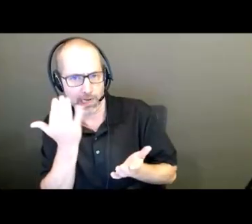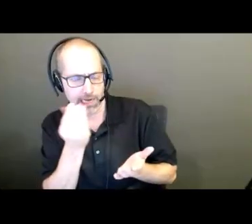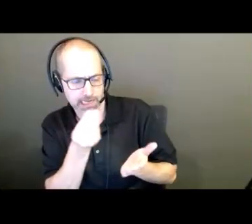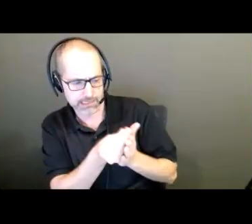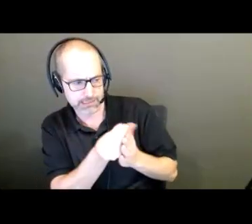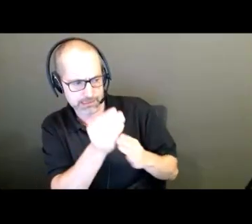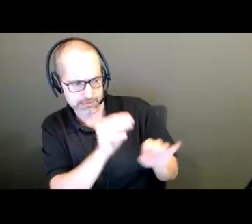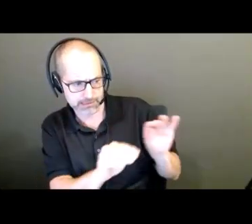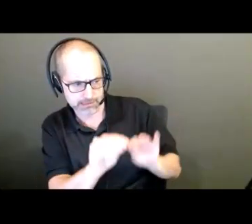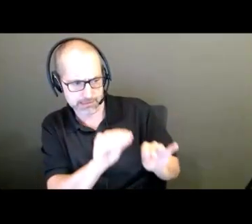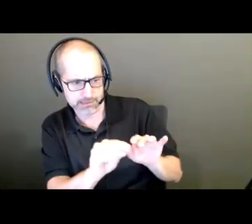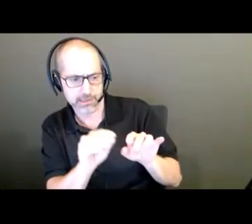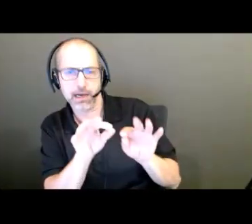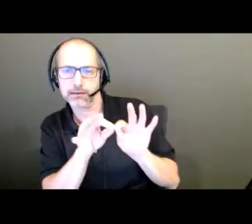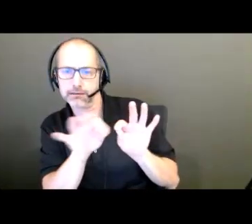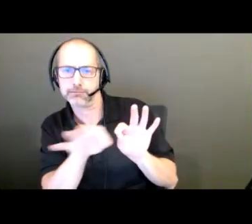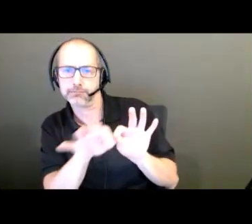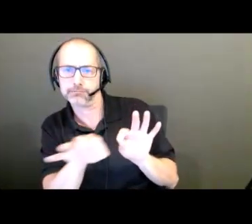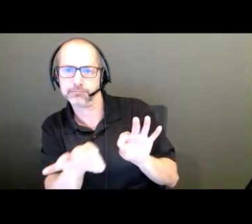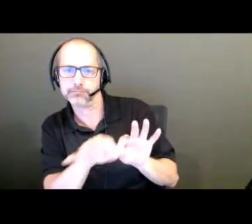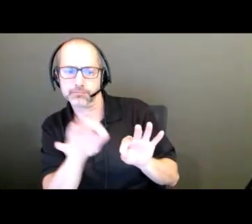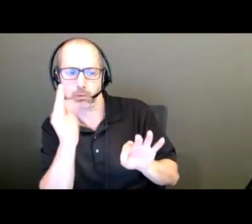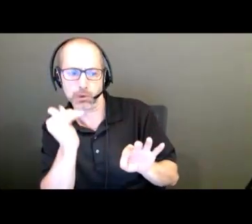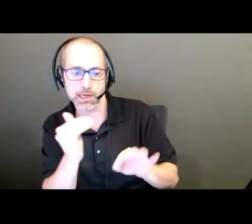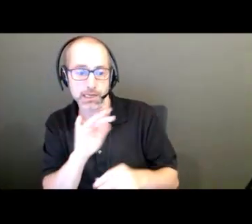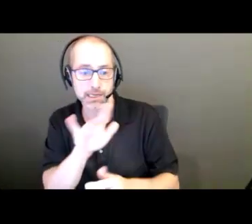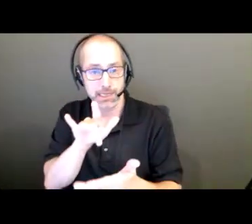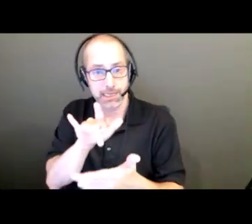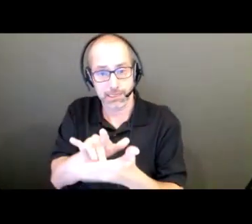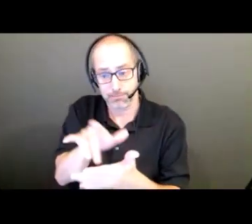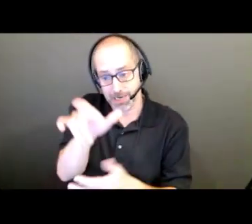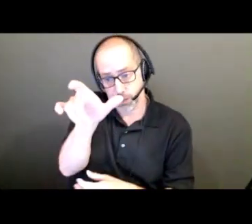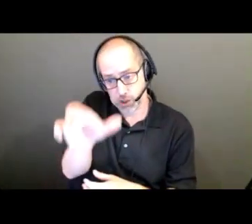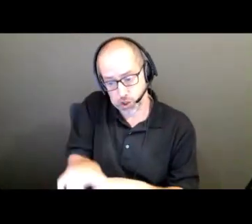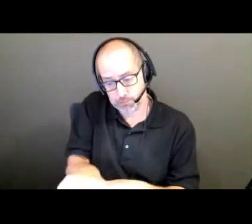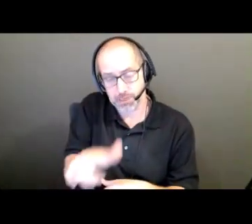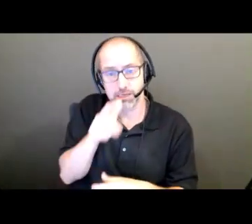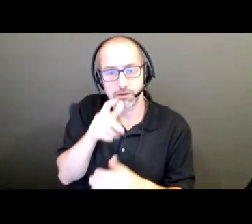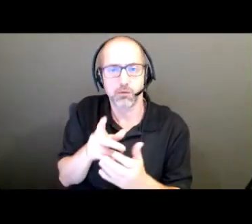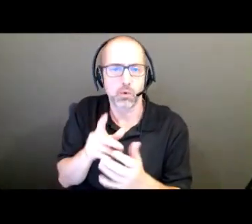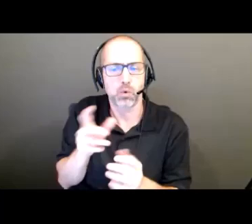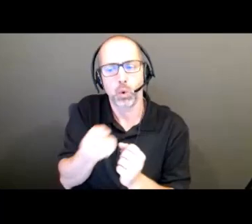The middle column is reserved for project updates and final reports, which is only